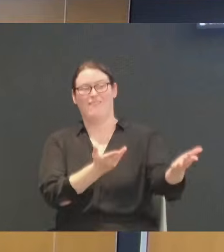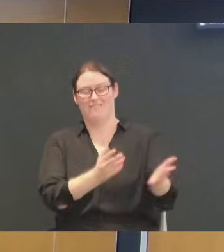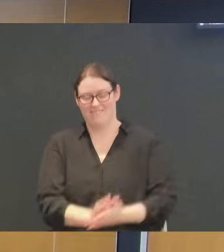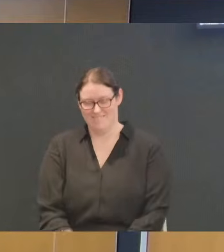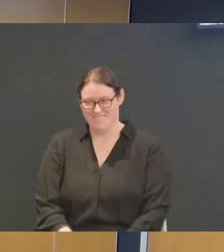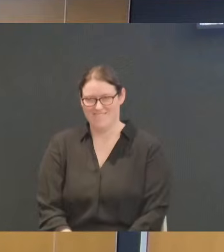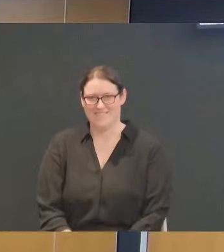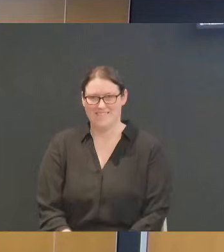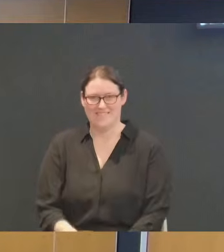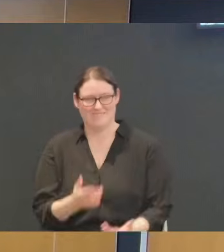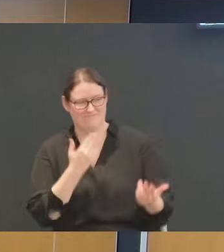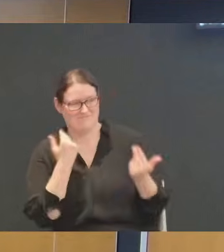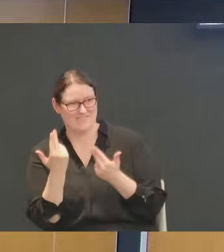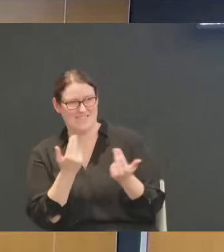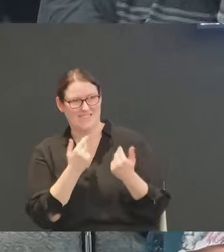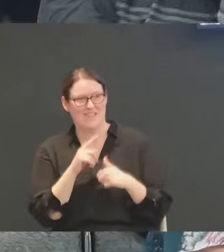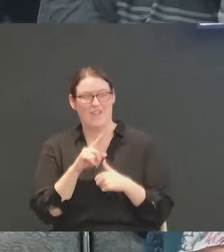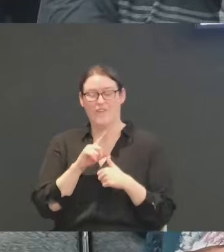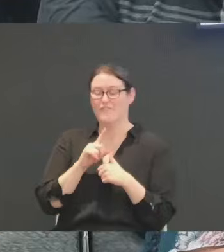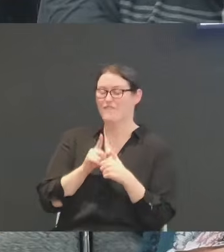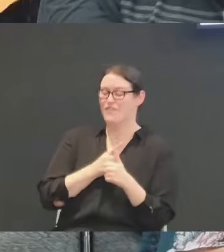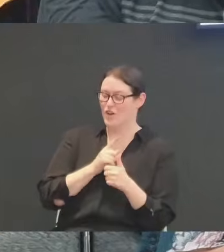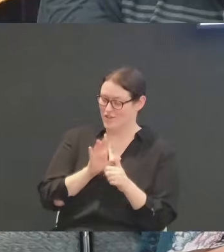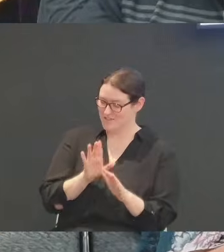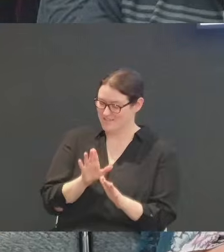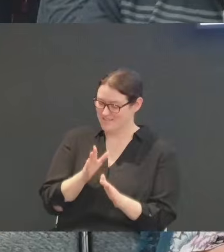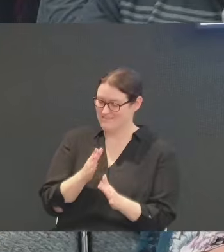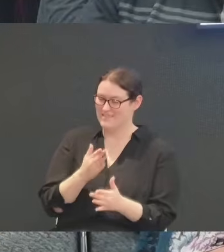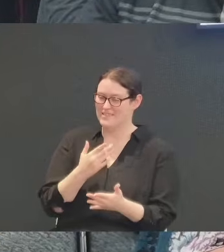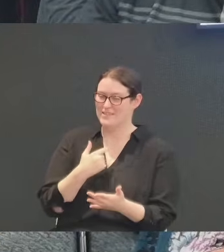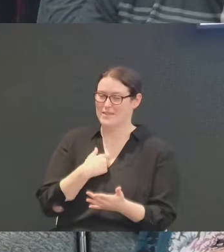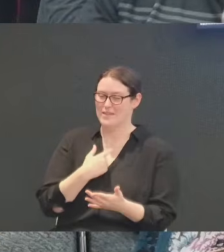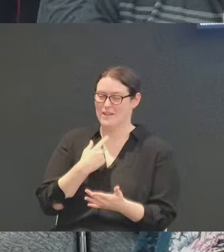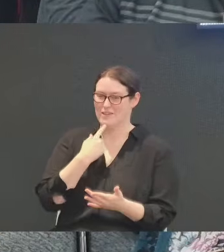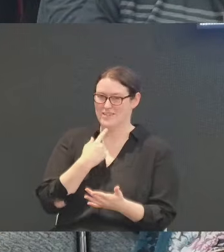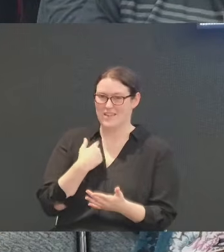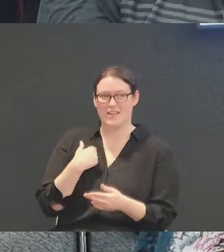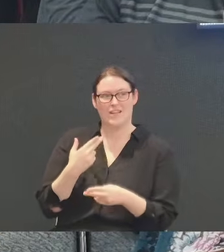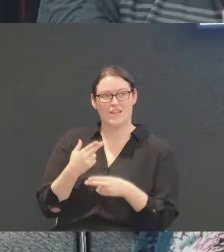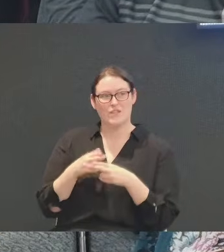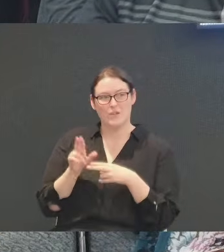just a second. First and first and foremost, let me just say I have a short testimony to say about